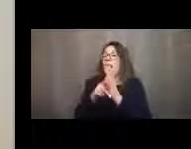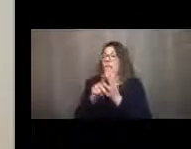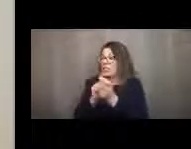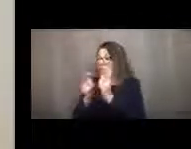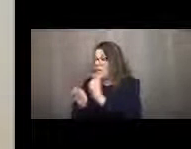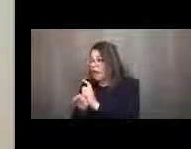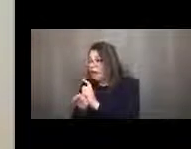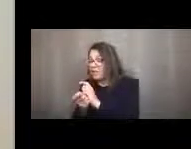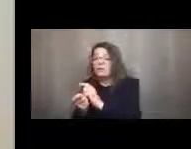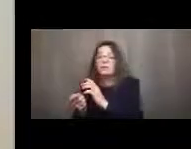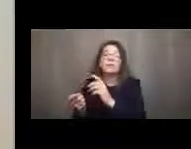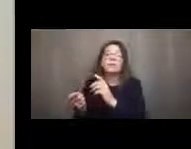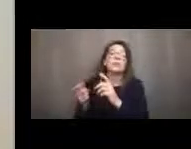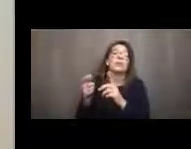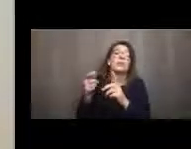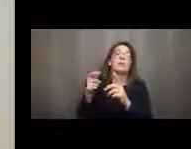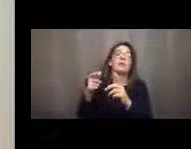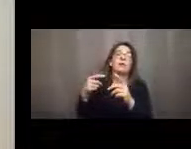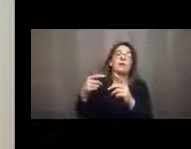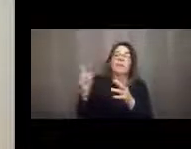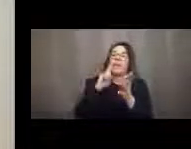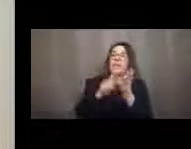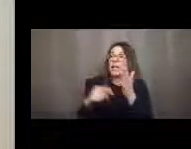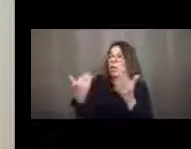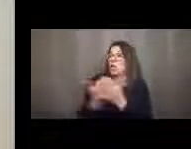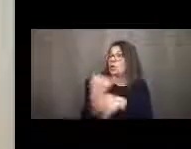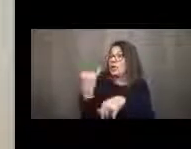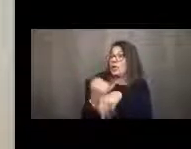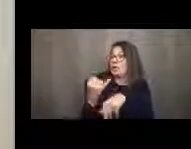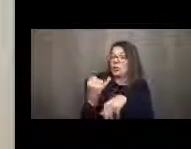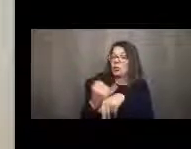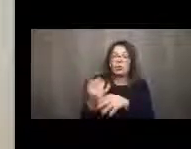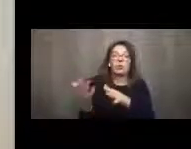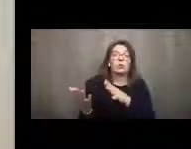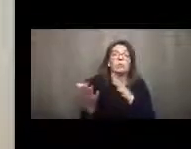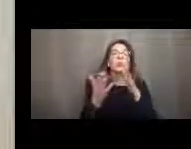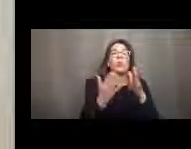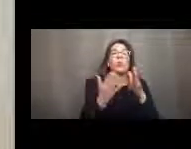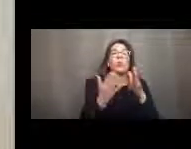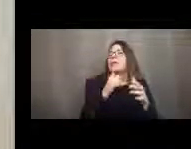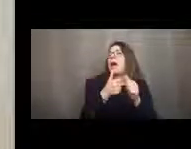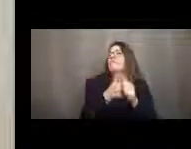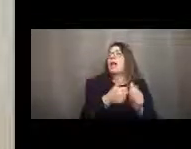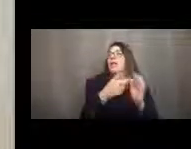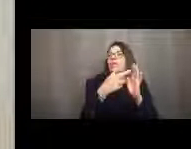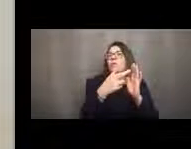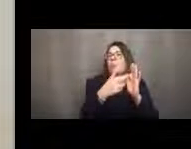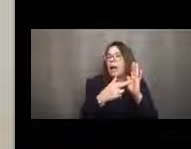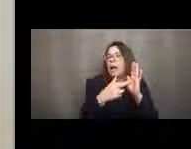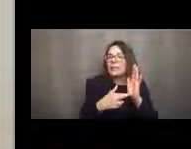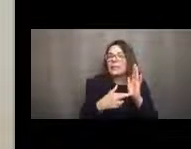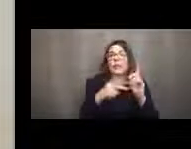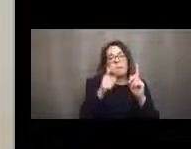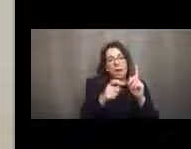an Investigator is new to the Institution, or if an Investigator does not comply with the policy or the management plan.